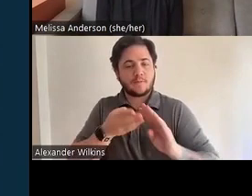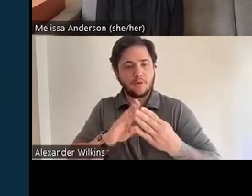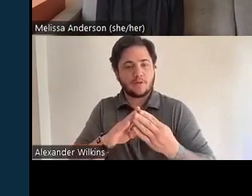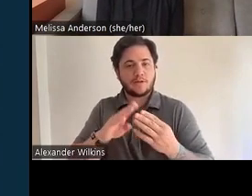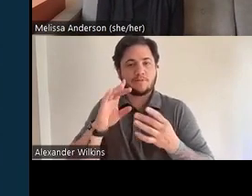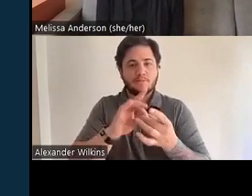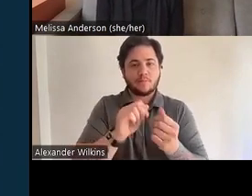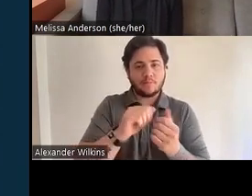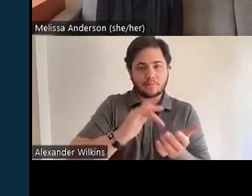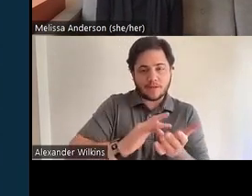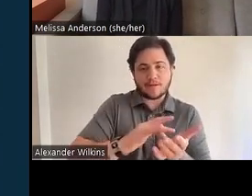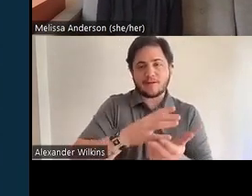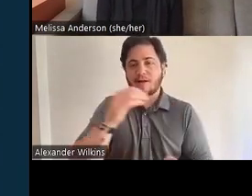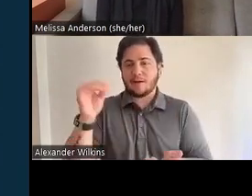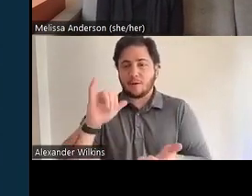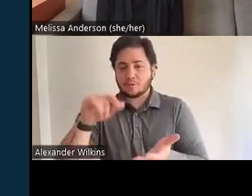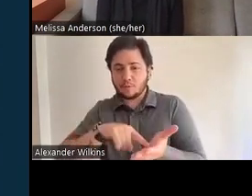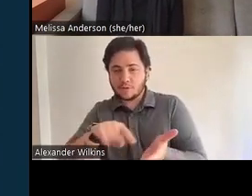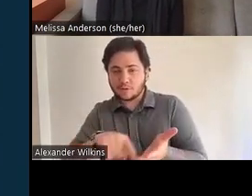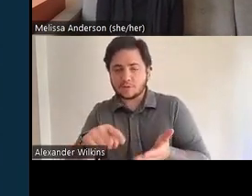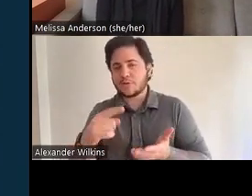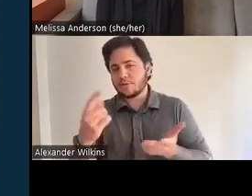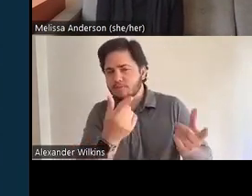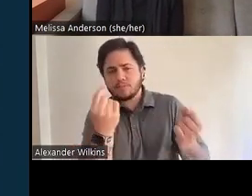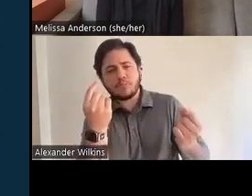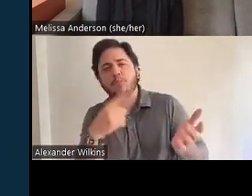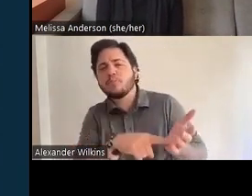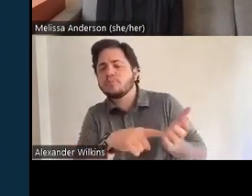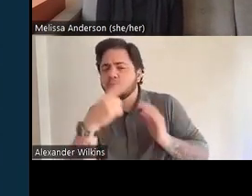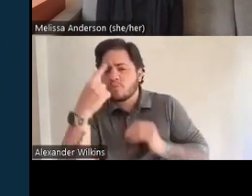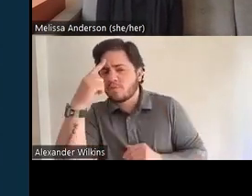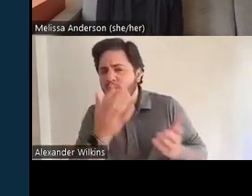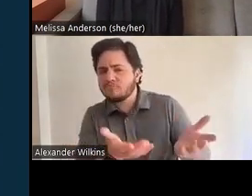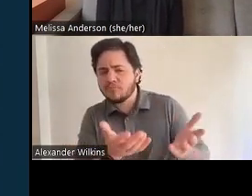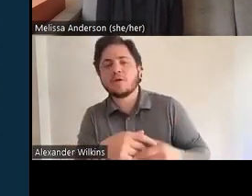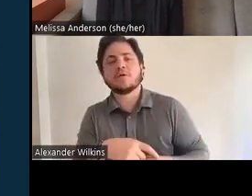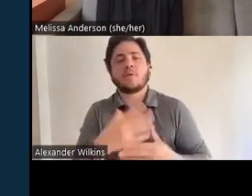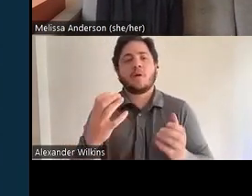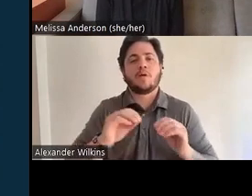We, you know, we understand the importance of trust in this community. And often times research